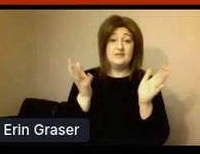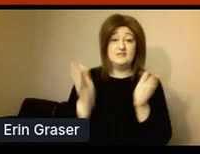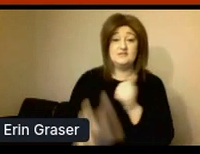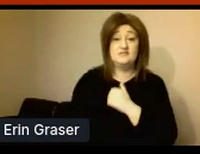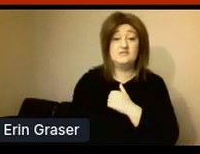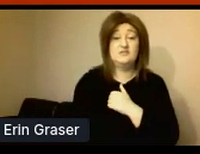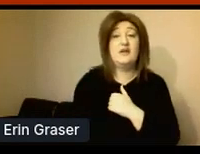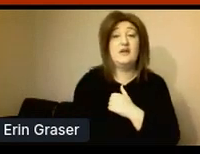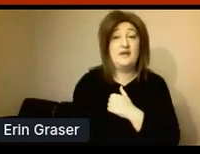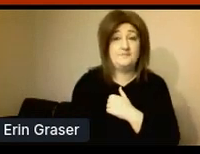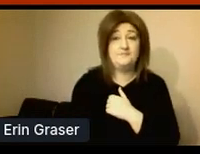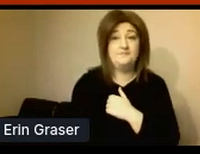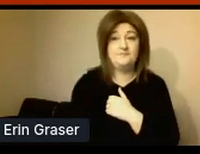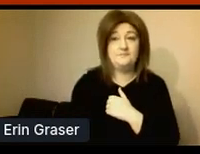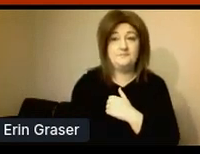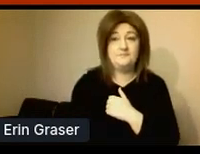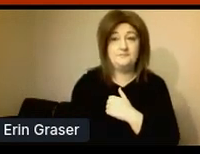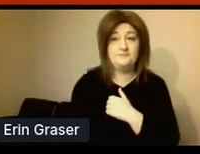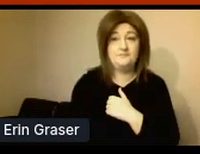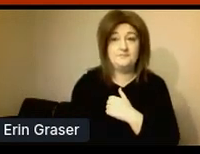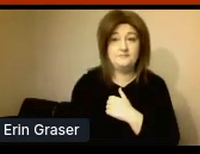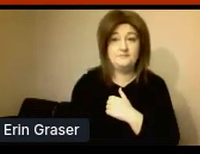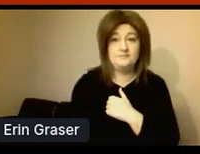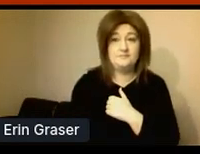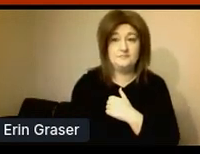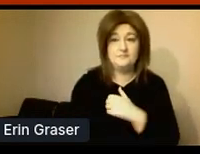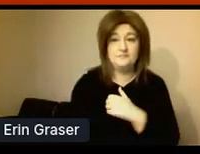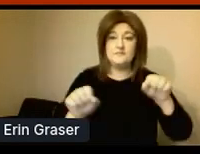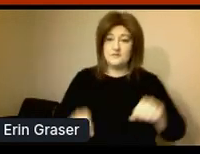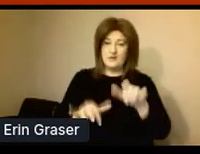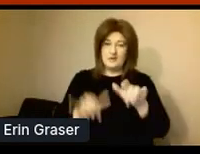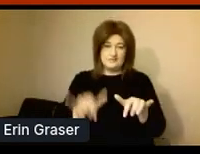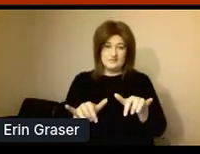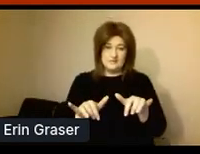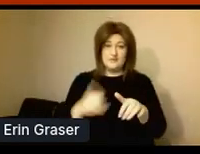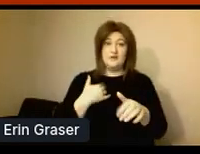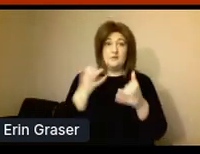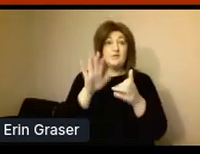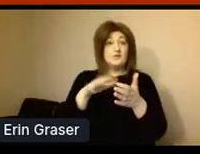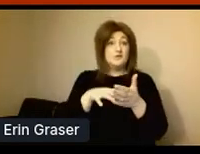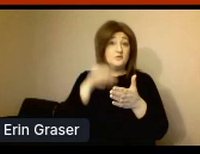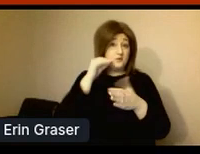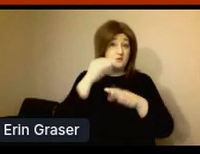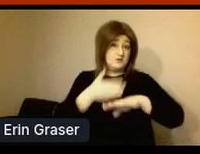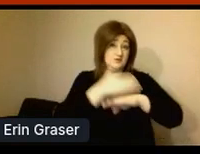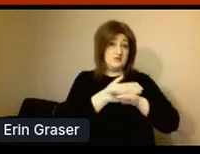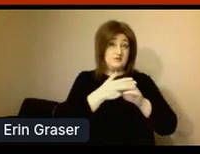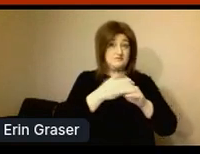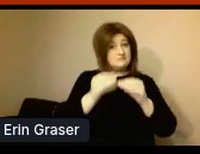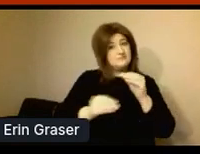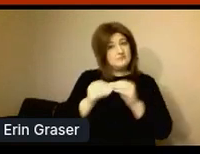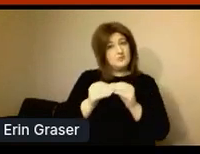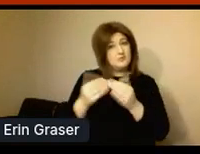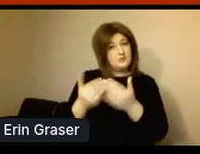And I really hope that you'll be able to expand your learning today and learn something new.